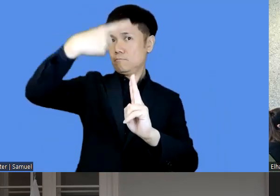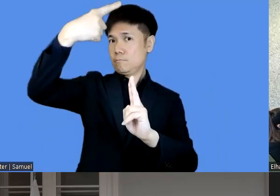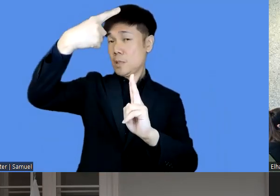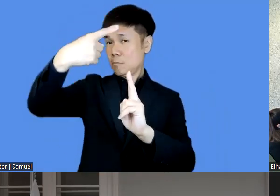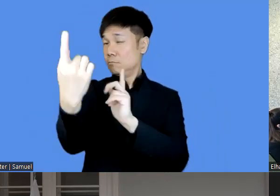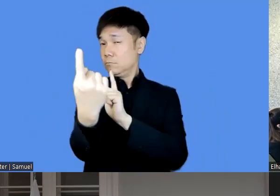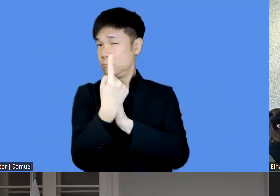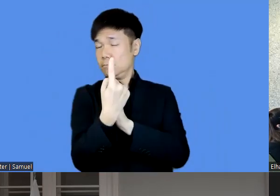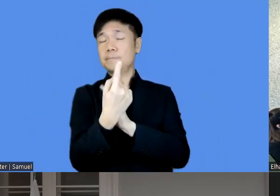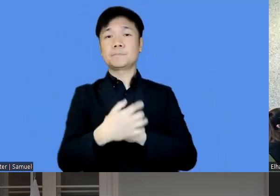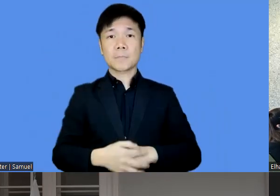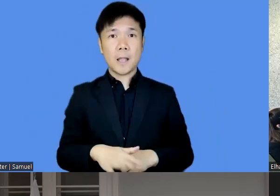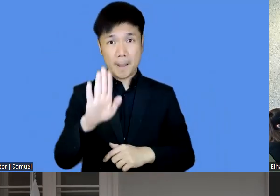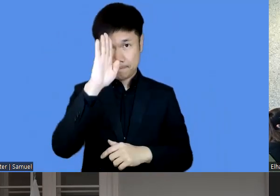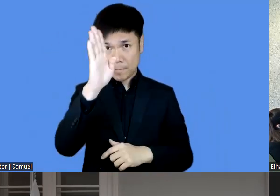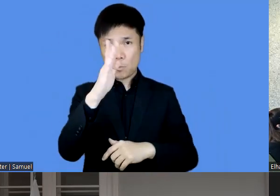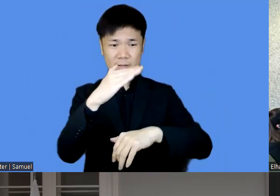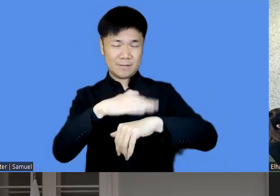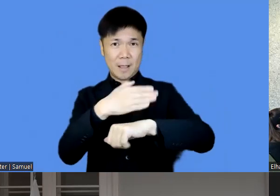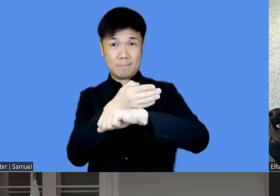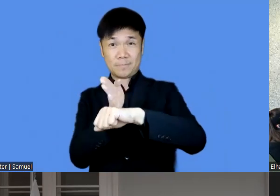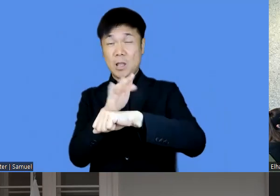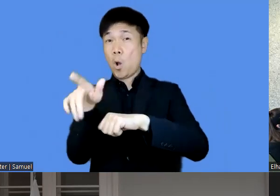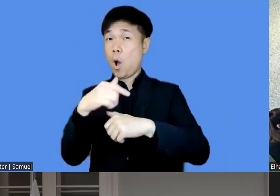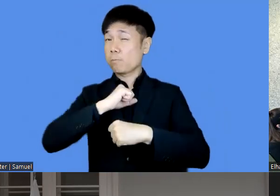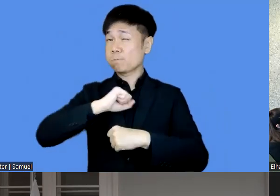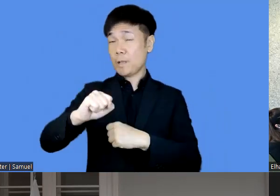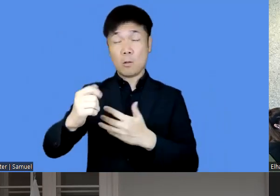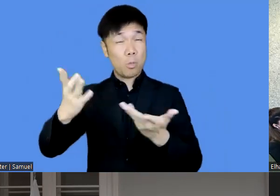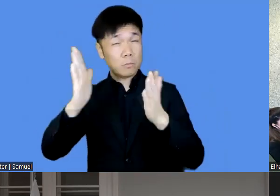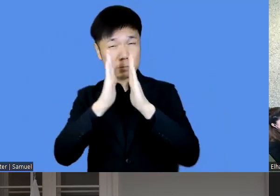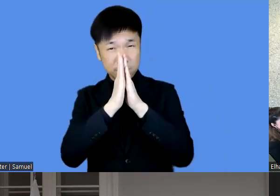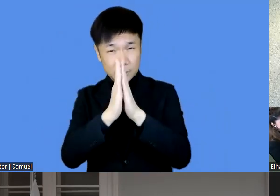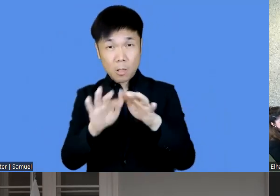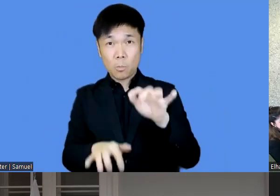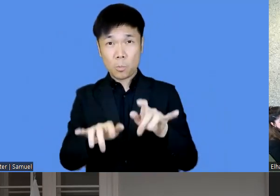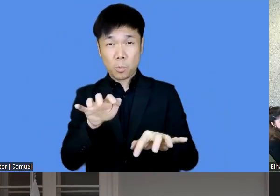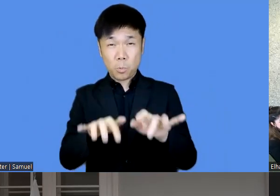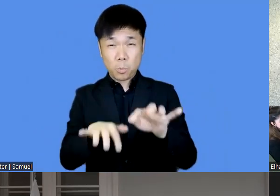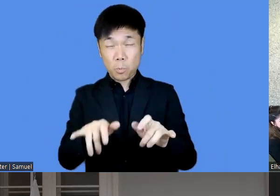I apologize if I went over for spoke too fast for the translator and captioner, so thank you so much for your time.